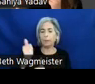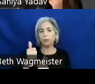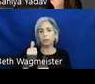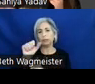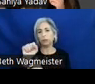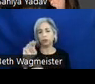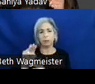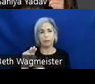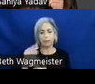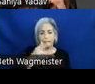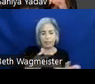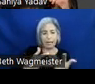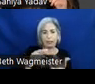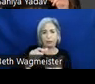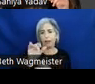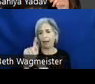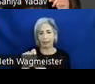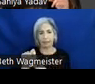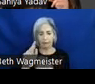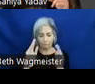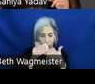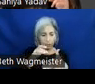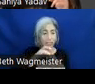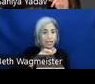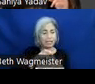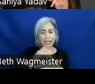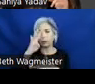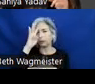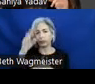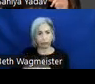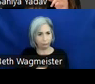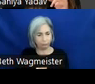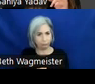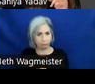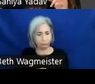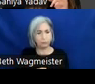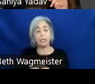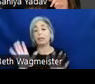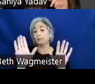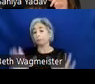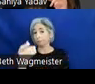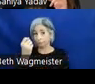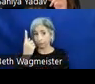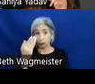engagement apps focused on the content creation. Given that we currently know about his skills,